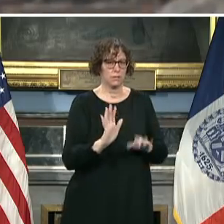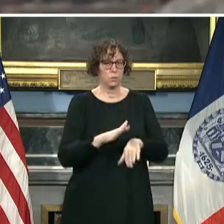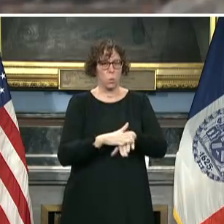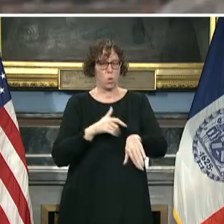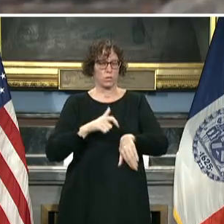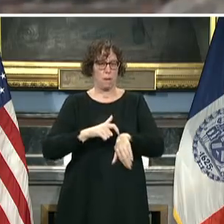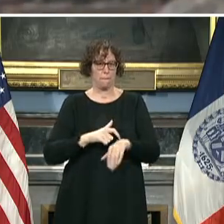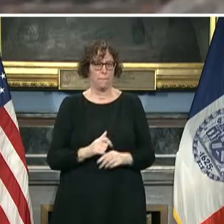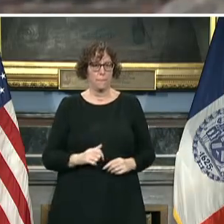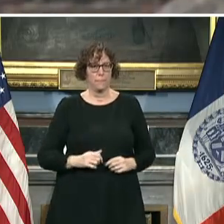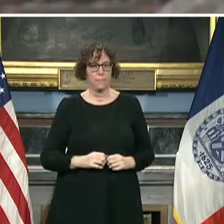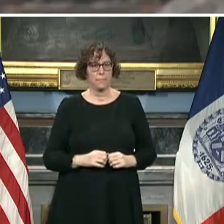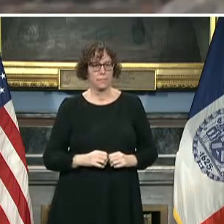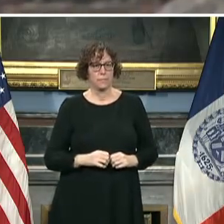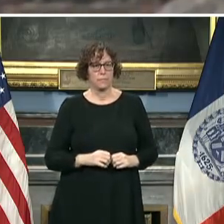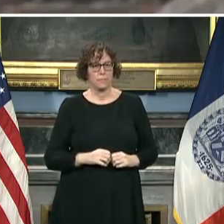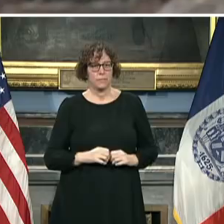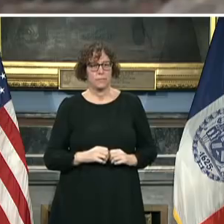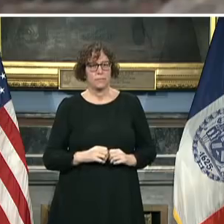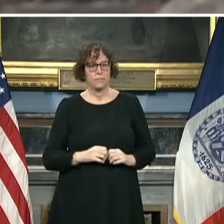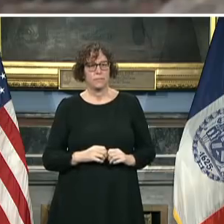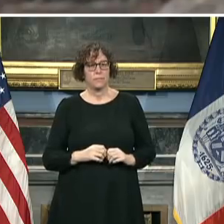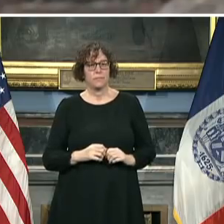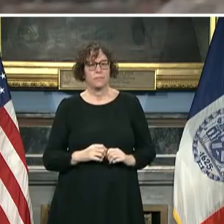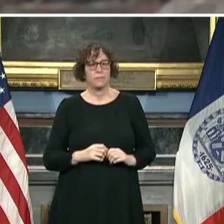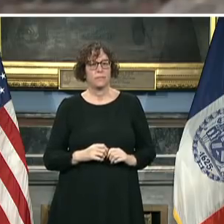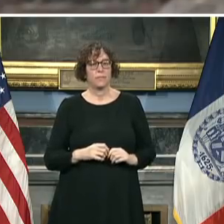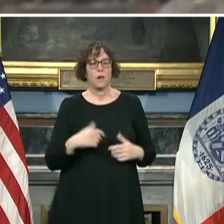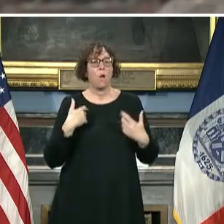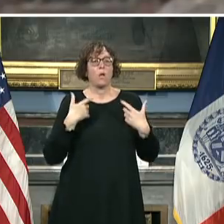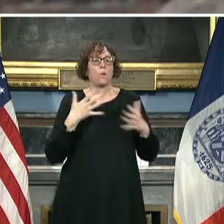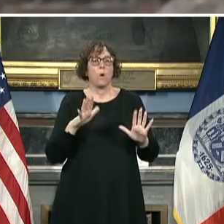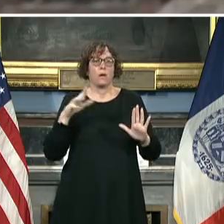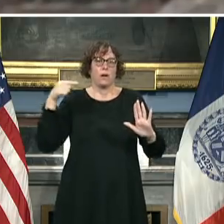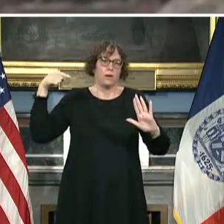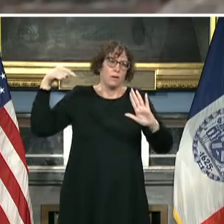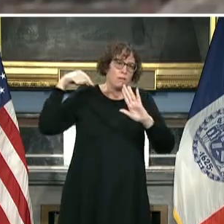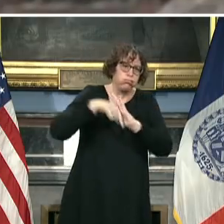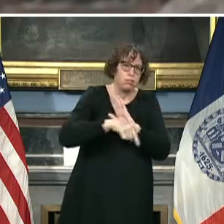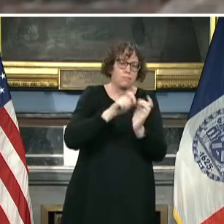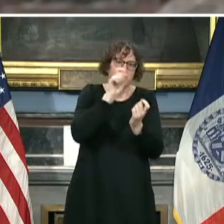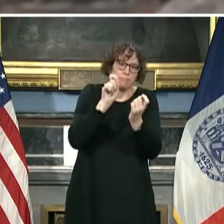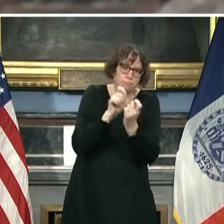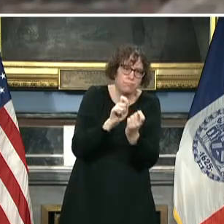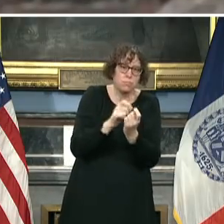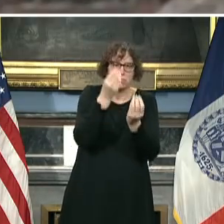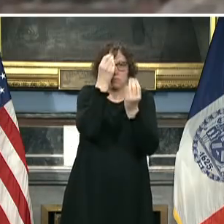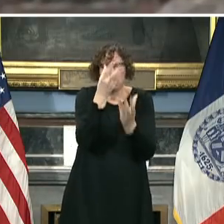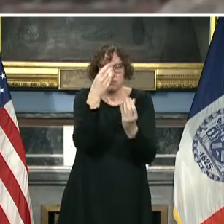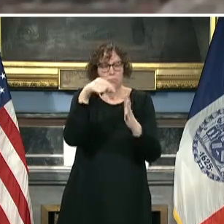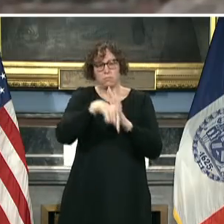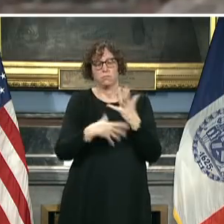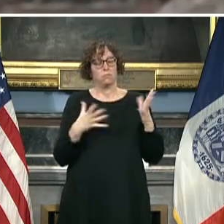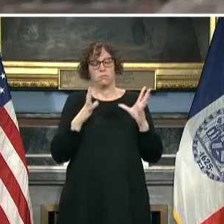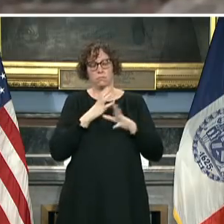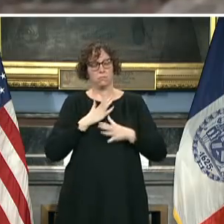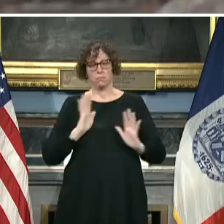BUT IT'S COMING VERY OSON . I[NUDAIBLE